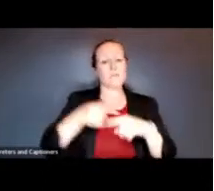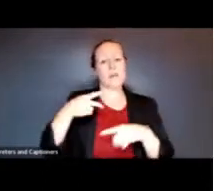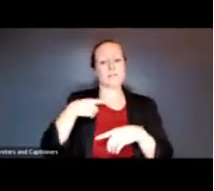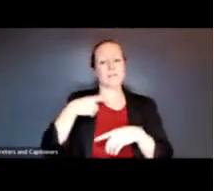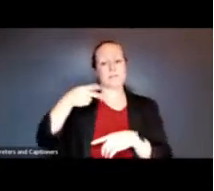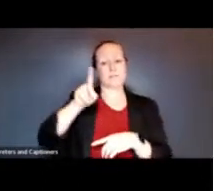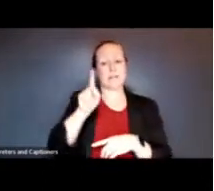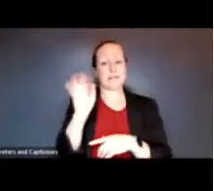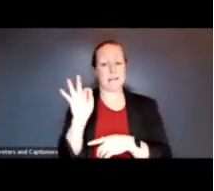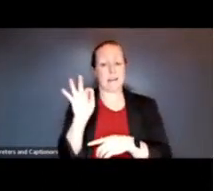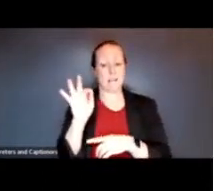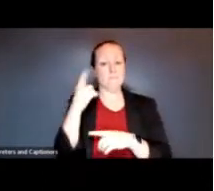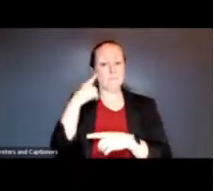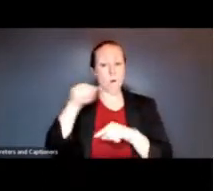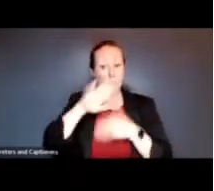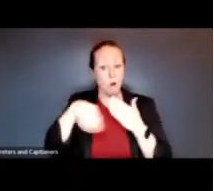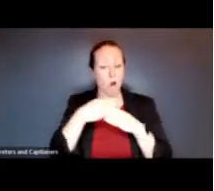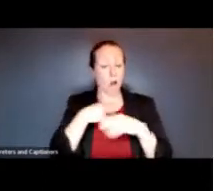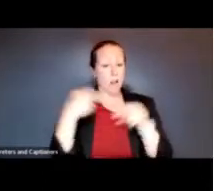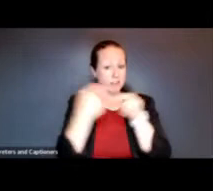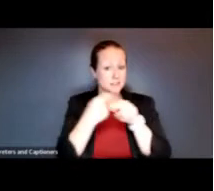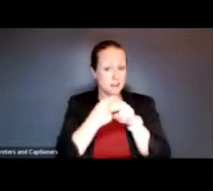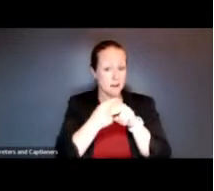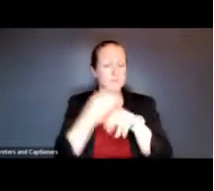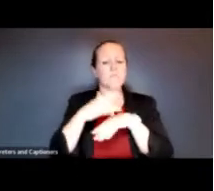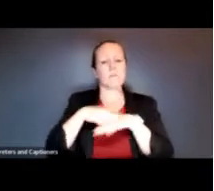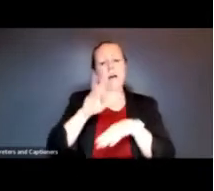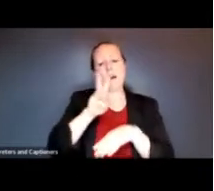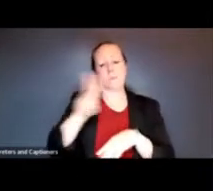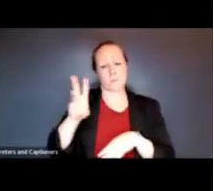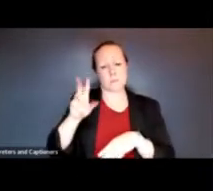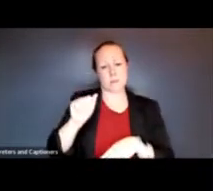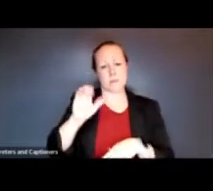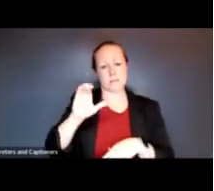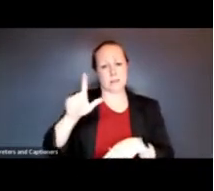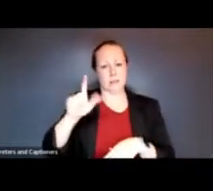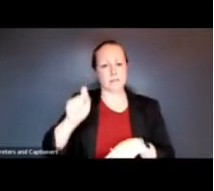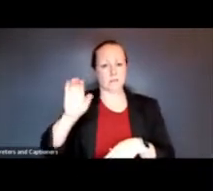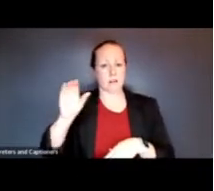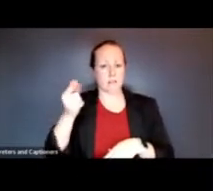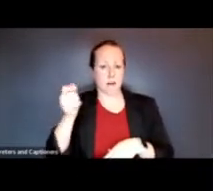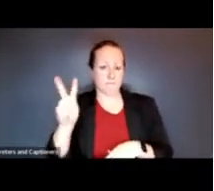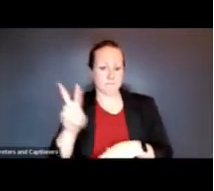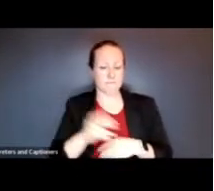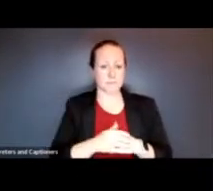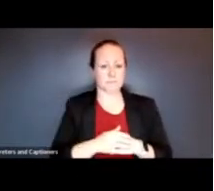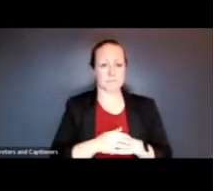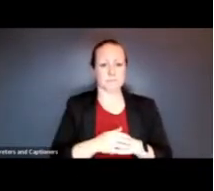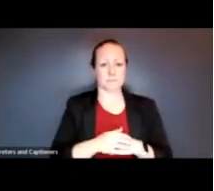ACL website at acl.gov. Next page. And before I get started, we have a poll. But first, I was